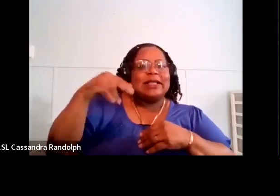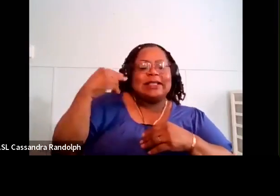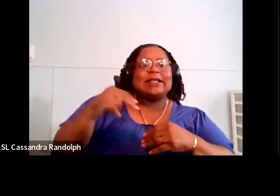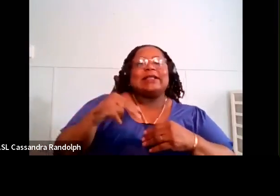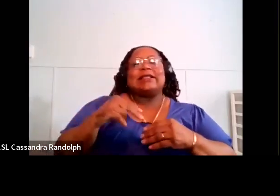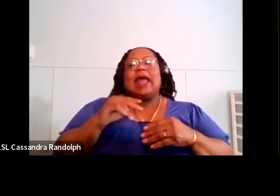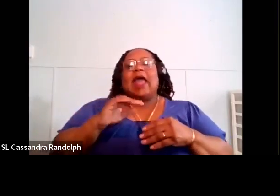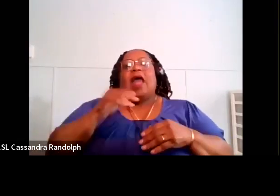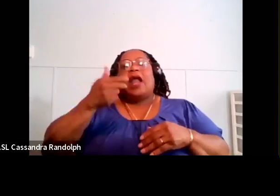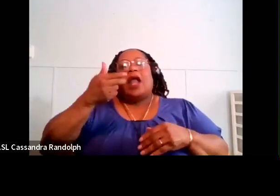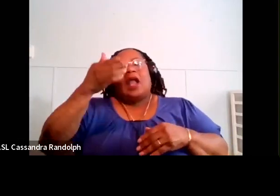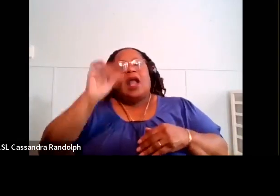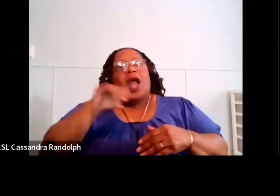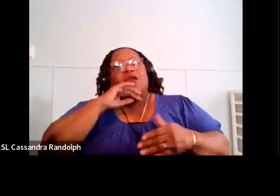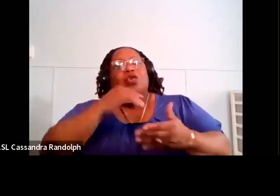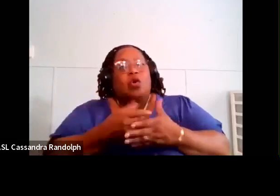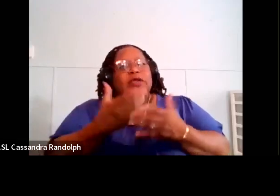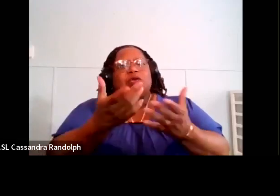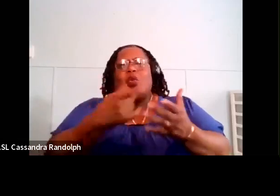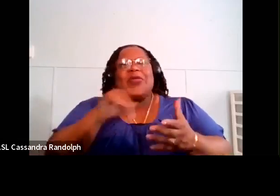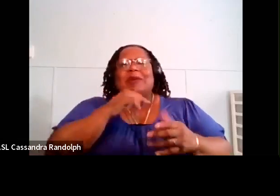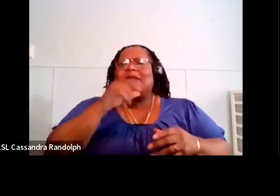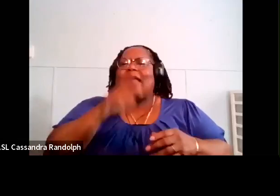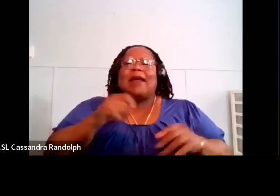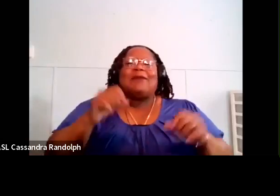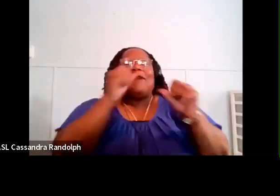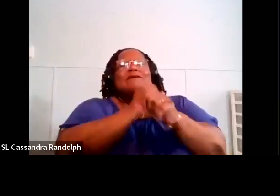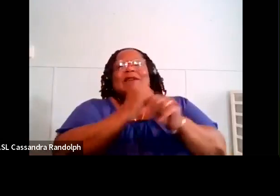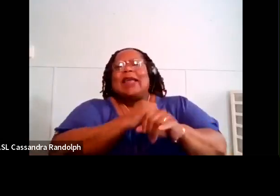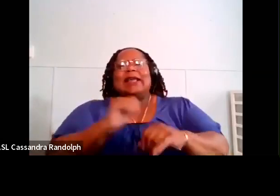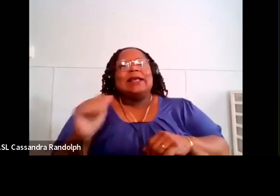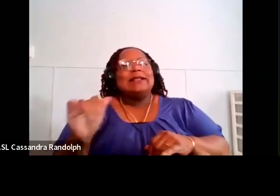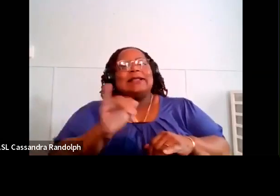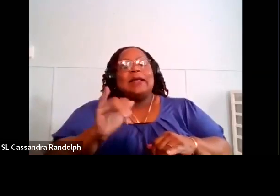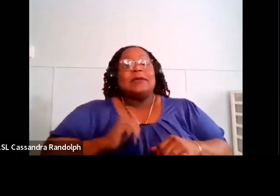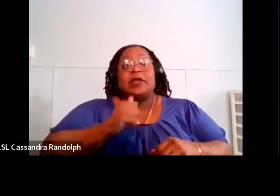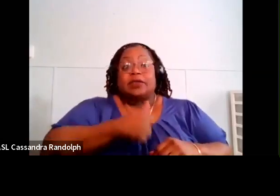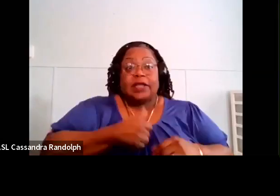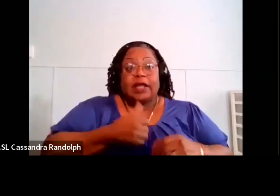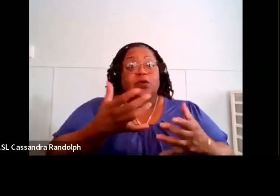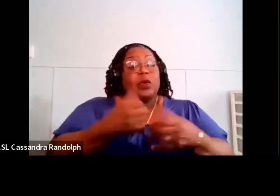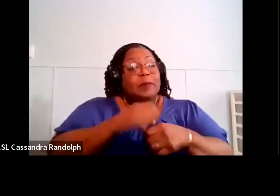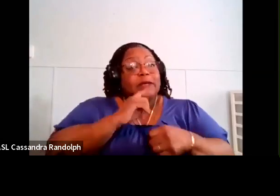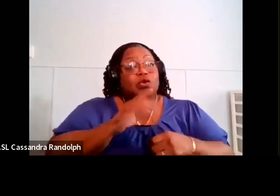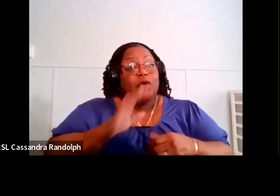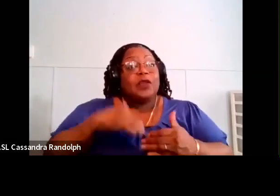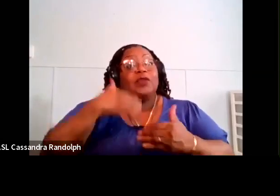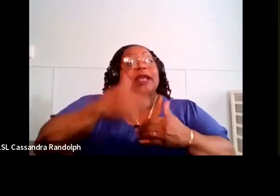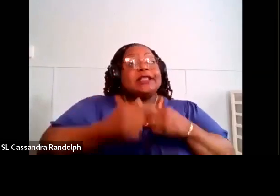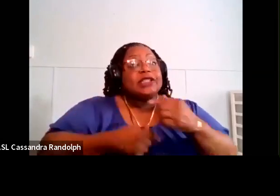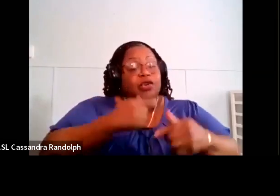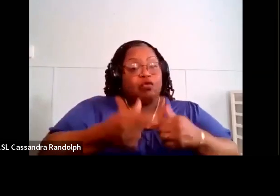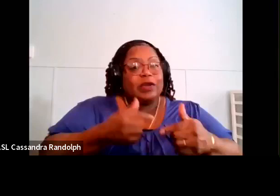on our commitment to true equality today March 25, 2022 your last series but in the future this time next year